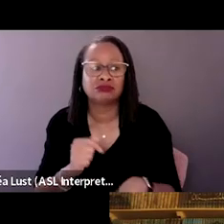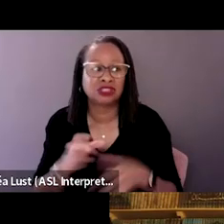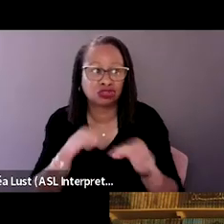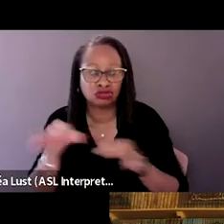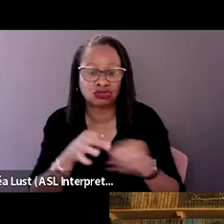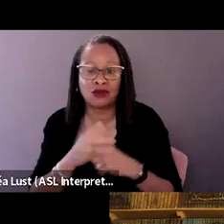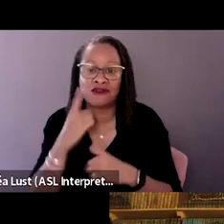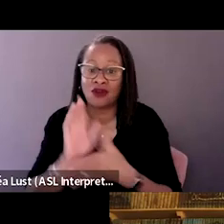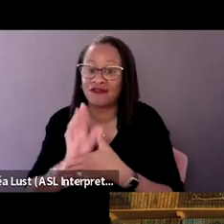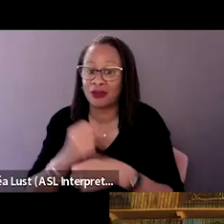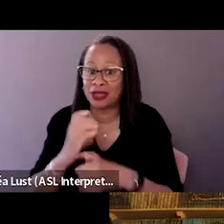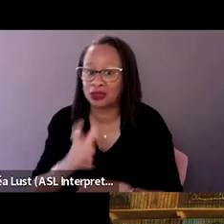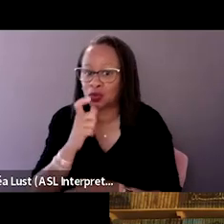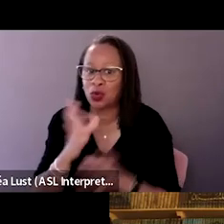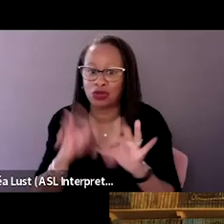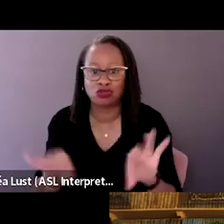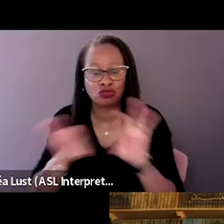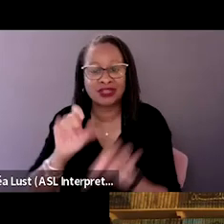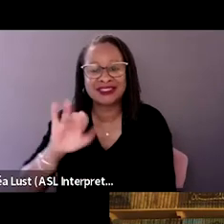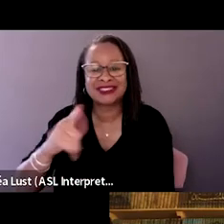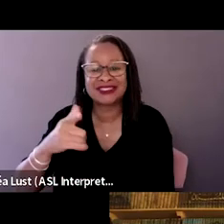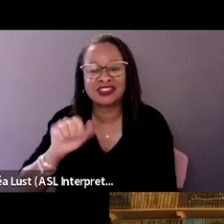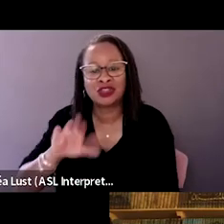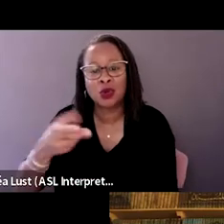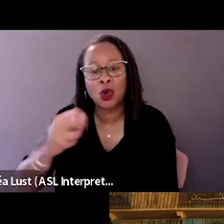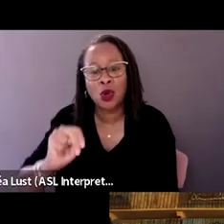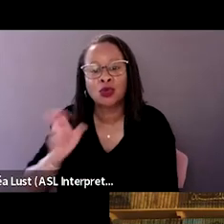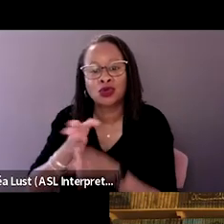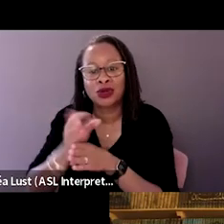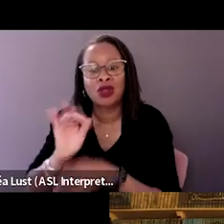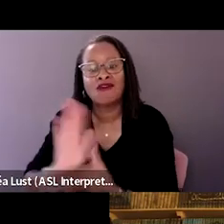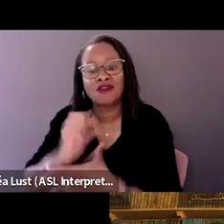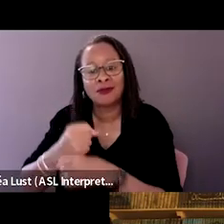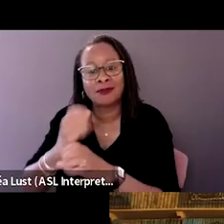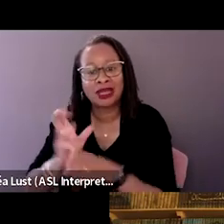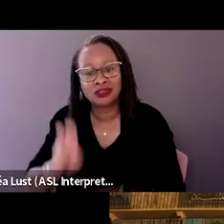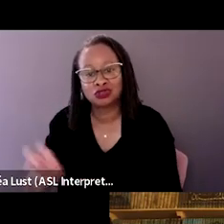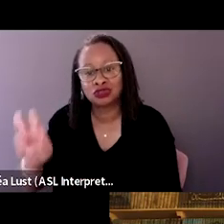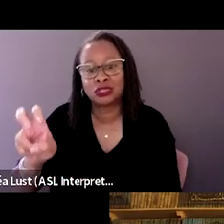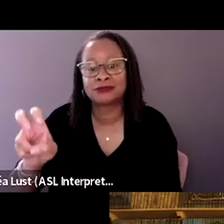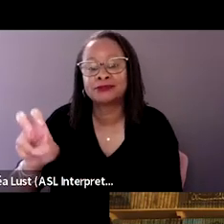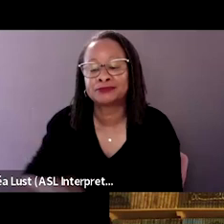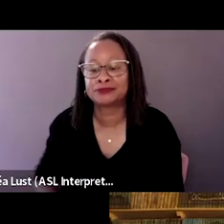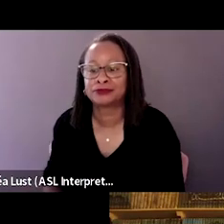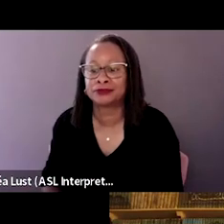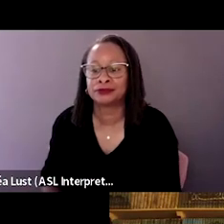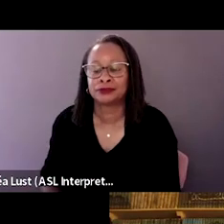who are maybe at a critical stage in their own career or their filmmaking journey, and oftentimes it's tempting